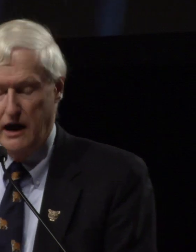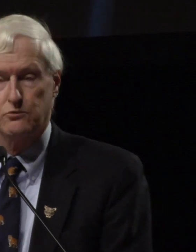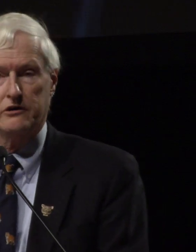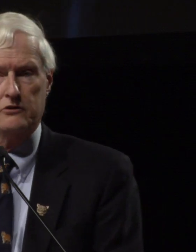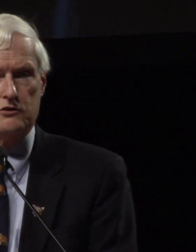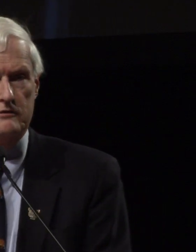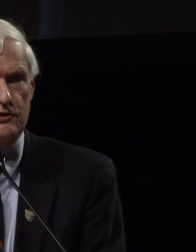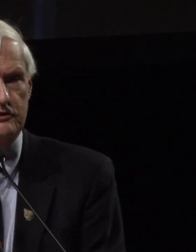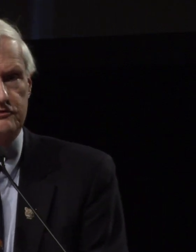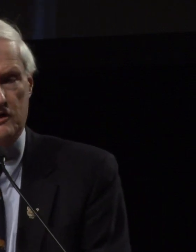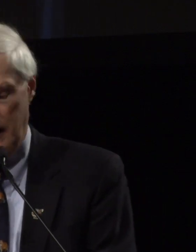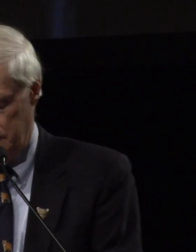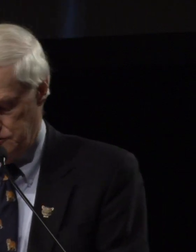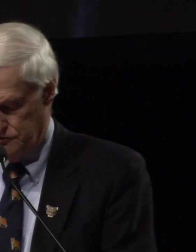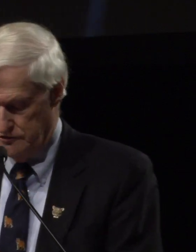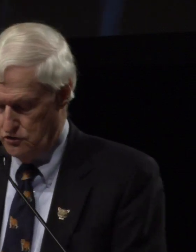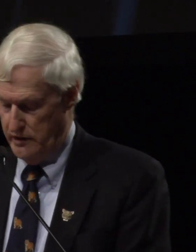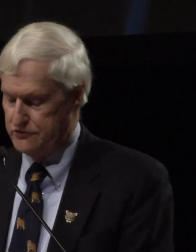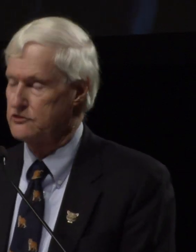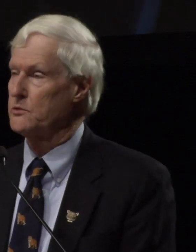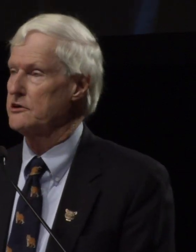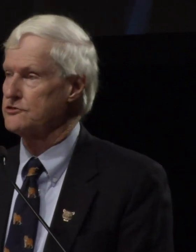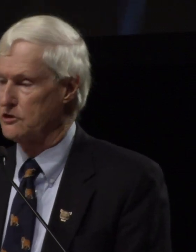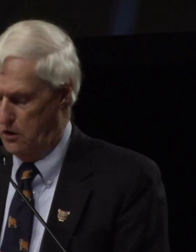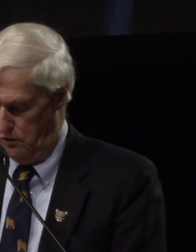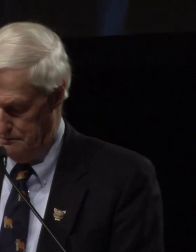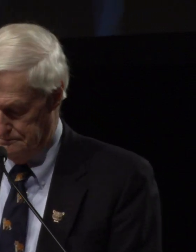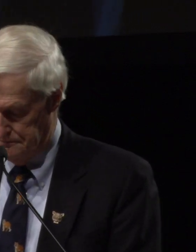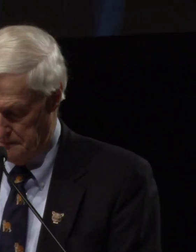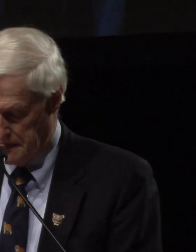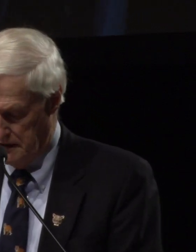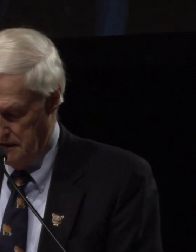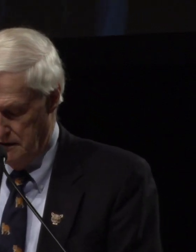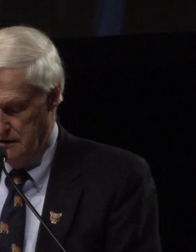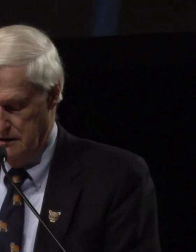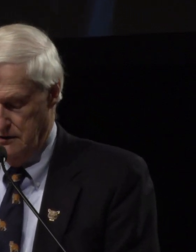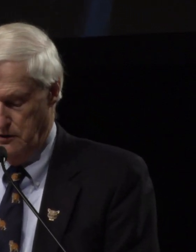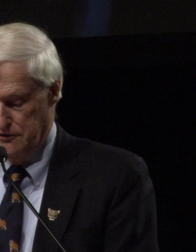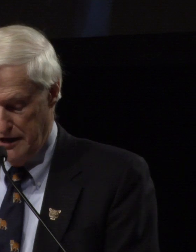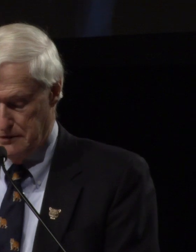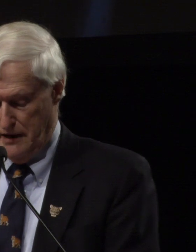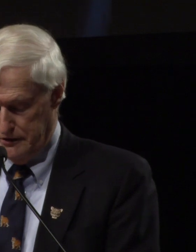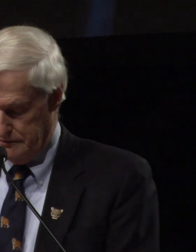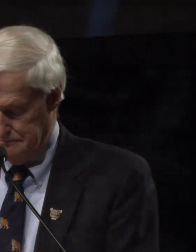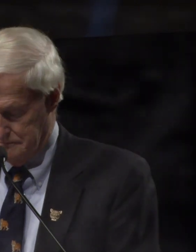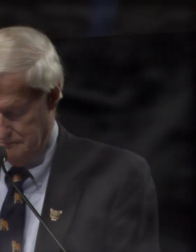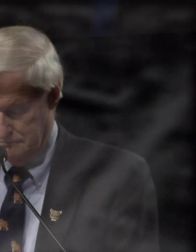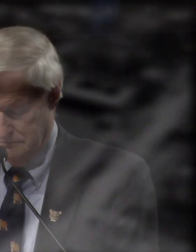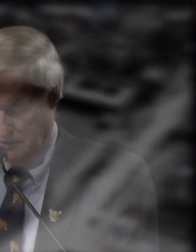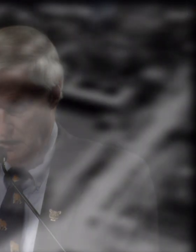UNIVERSITIES AND COLLEGES IN THE U.S. IS A REALISTIC GOAL. WHEN YOU THINK ABOUT IT, RIT